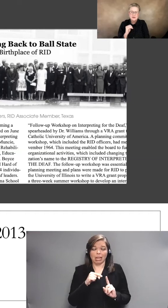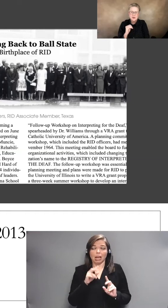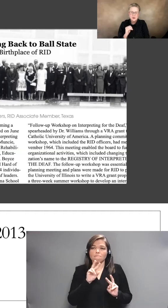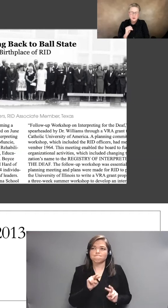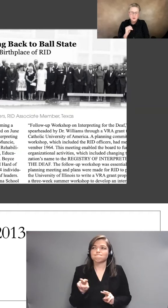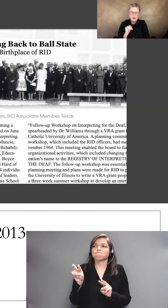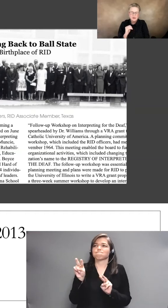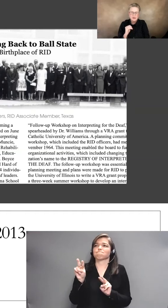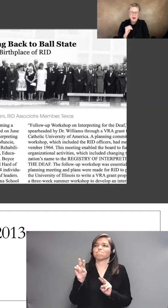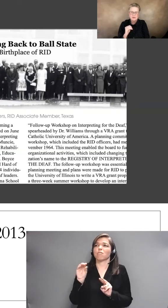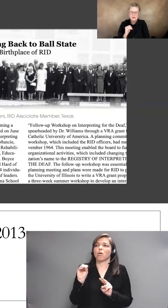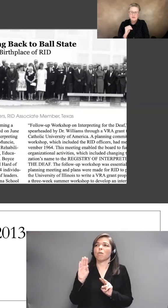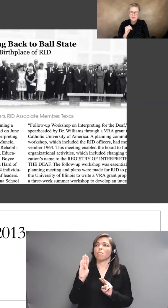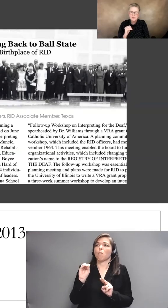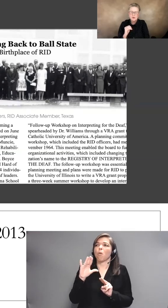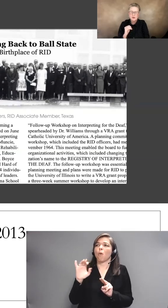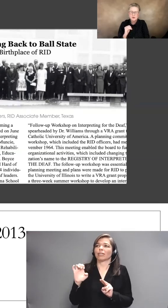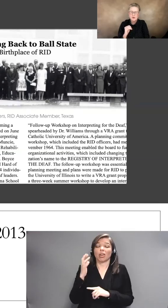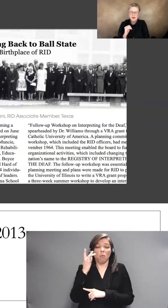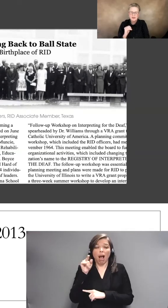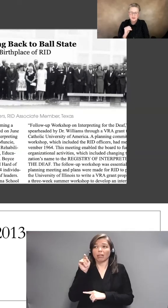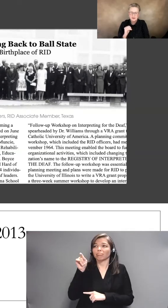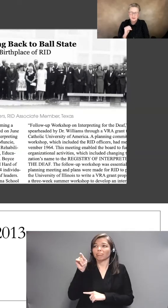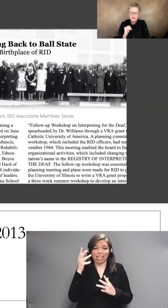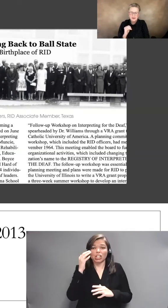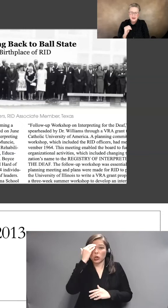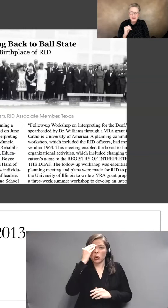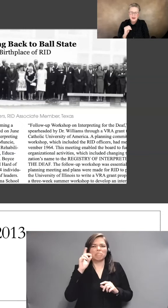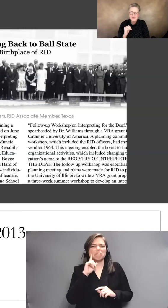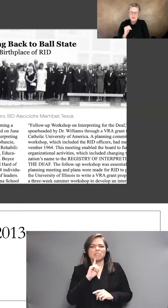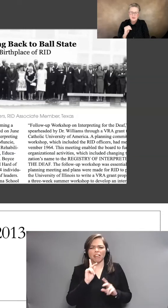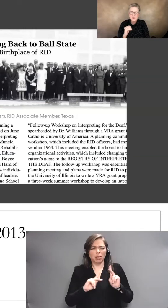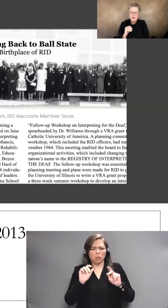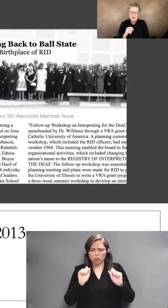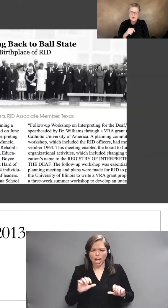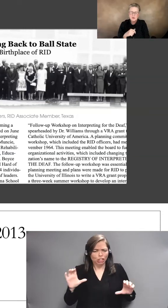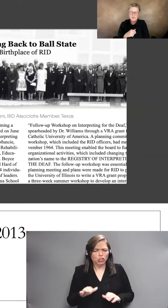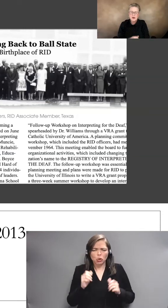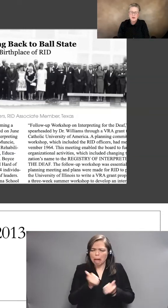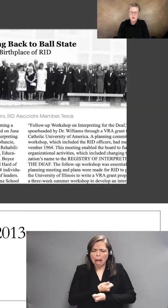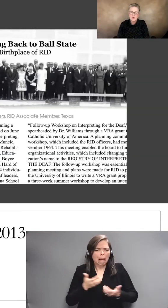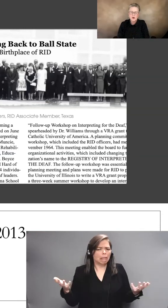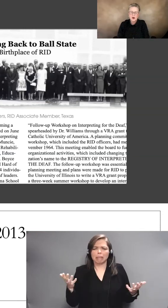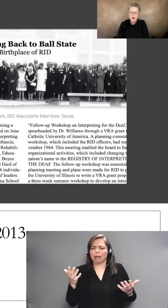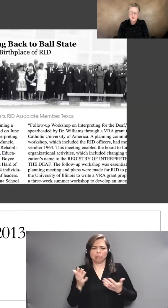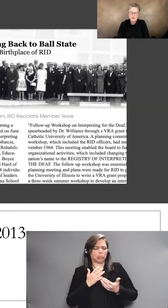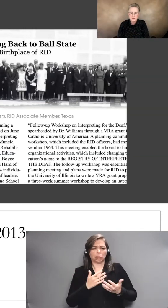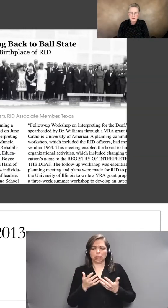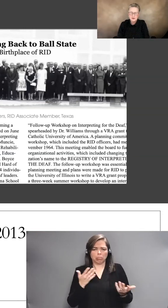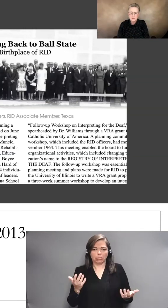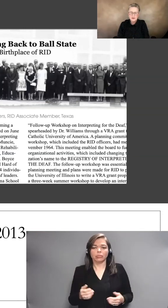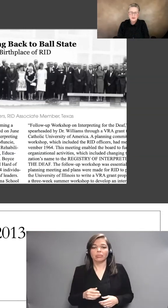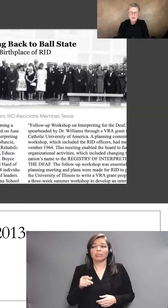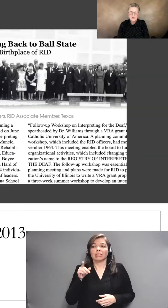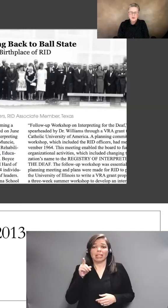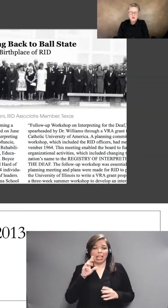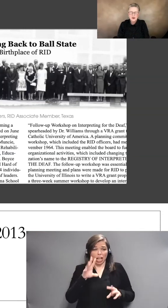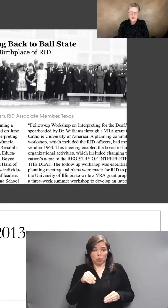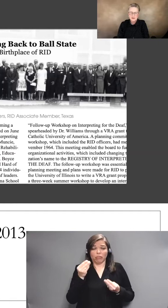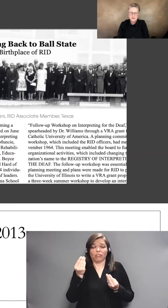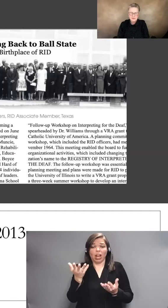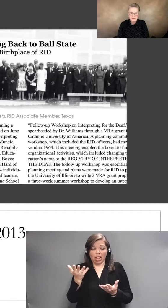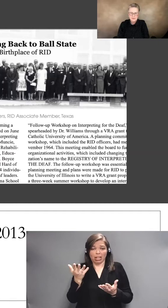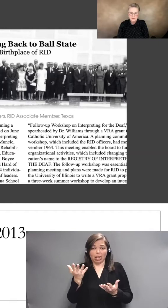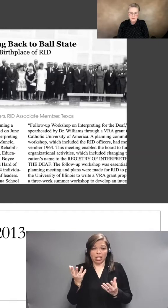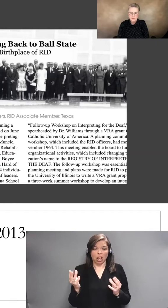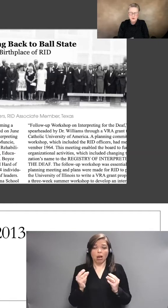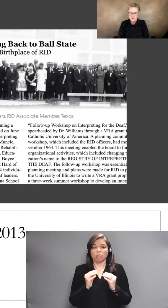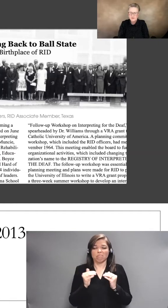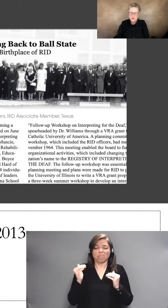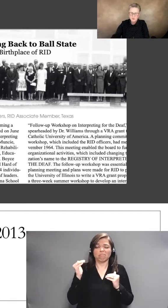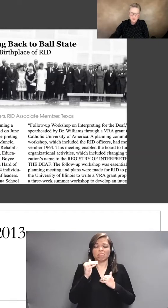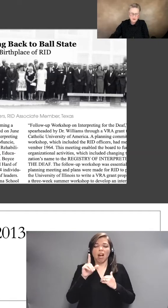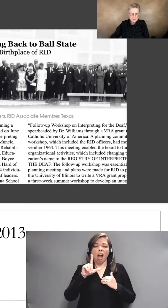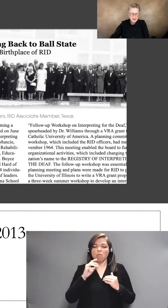knew that Deaf people could do anything and so he provided over a hundred trainings for Deaf people